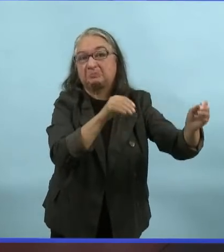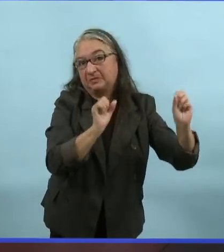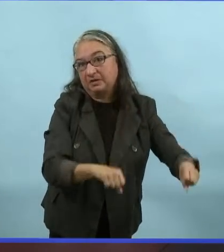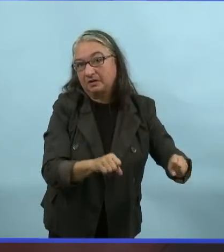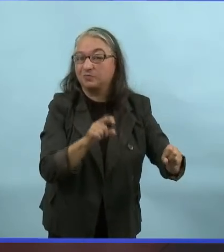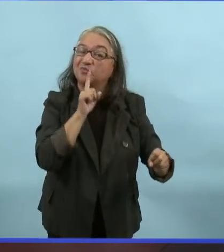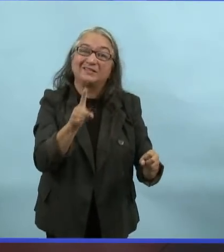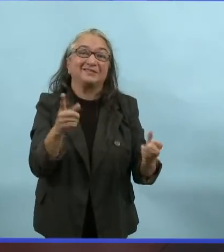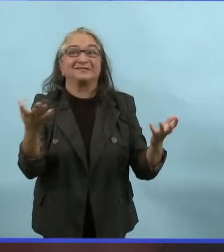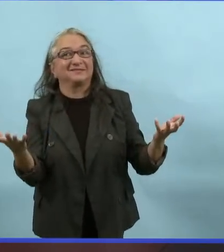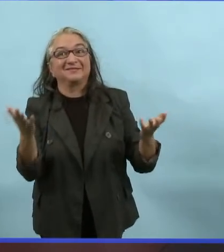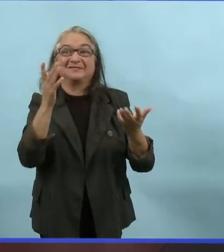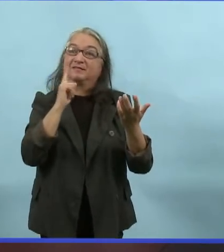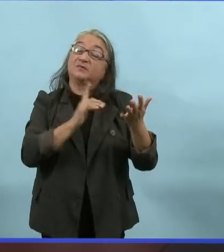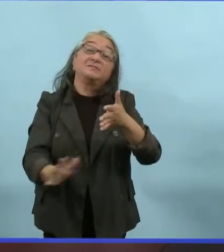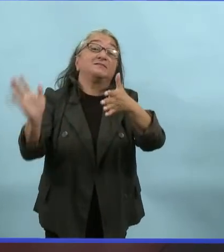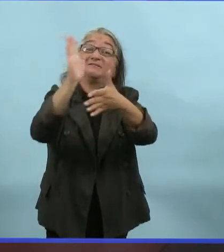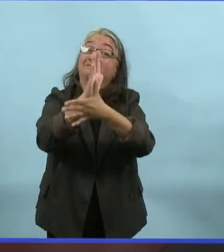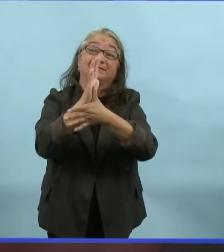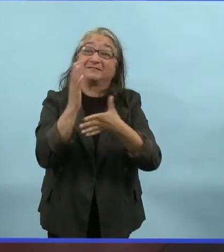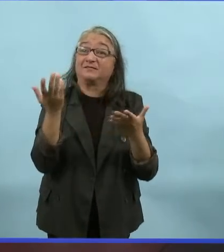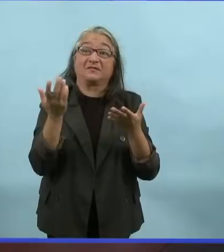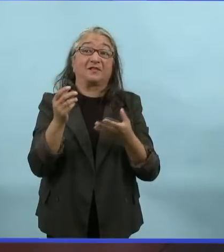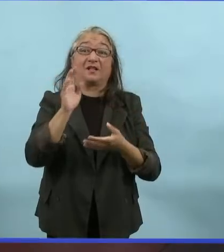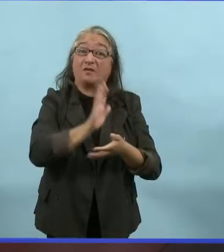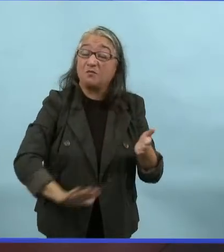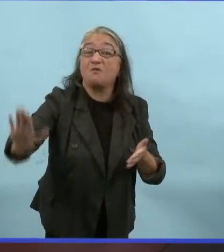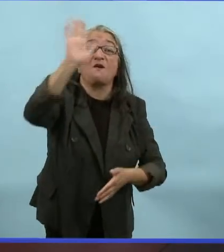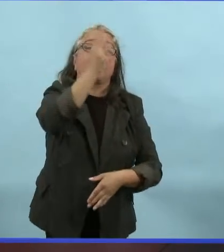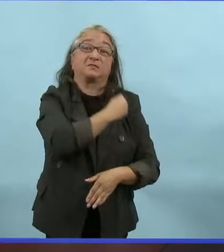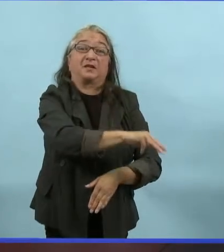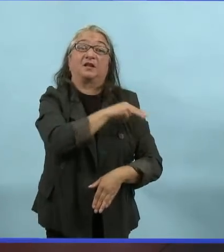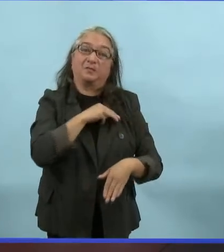protect themselves whether they want to protect people around them is to get vaccinated fully